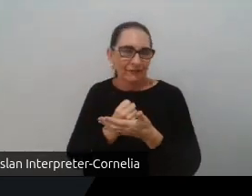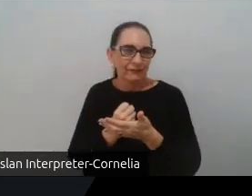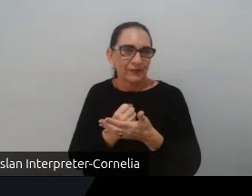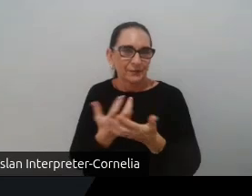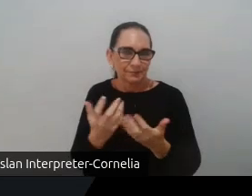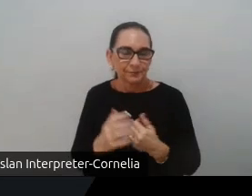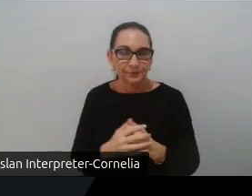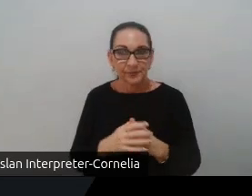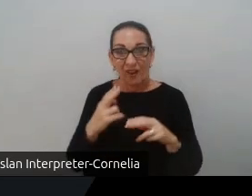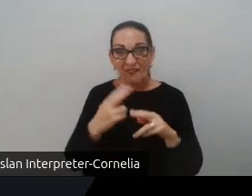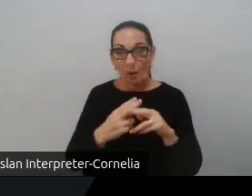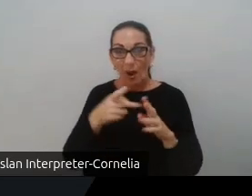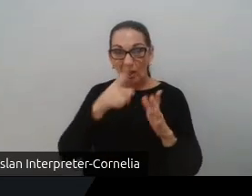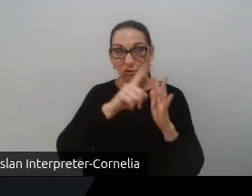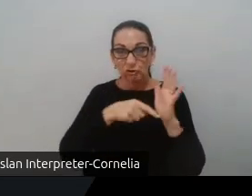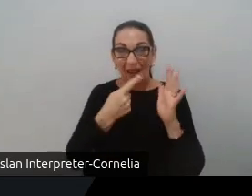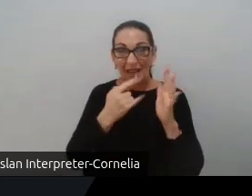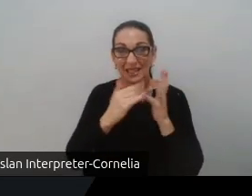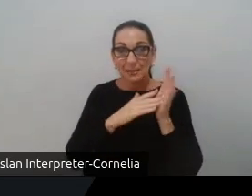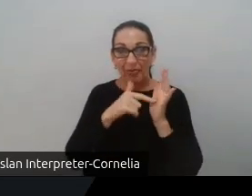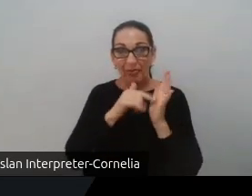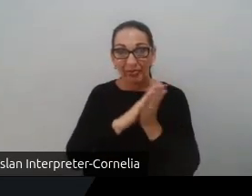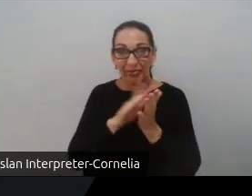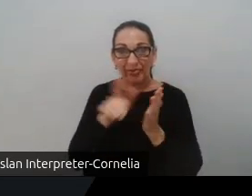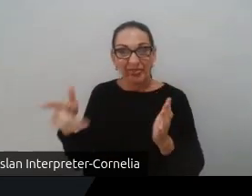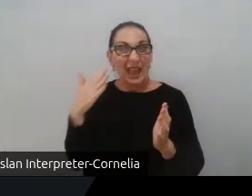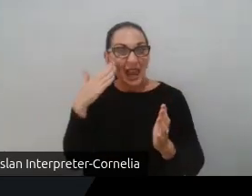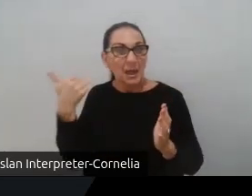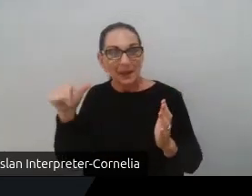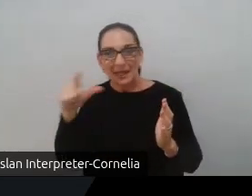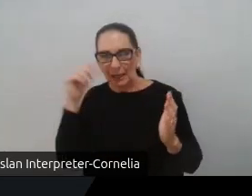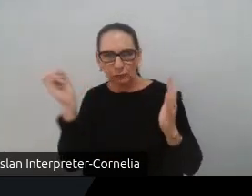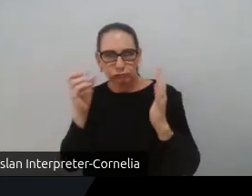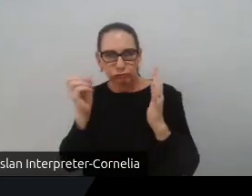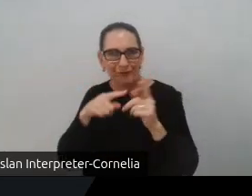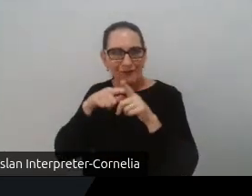to John Smith, she can provide as much detail as she know, but the more she knows, the better.